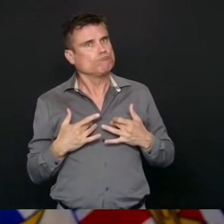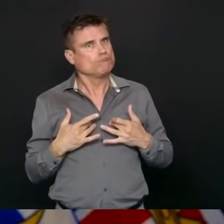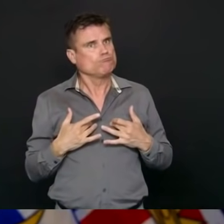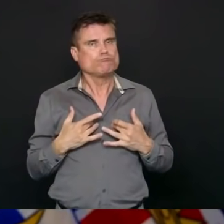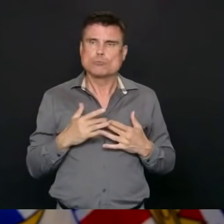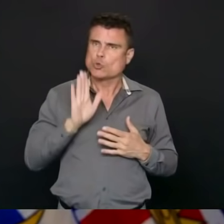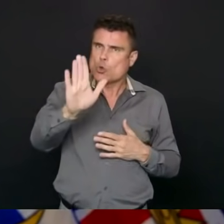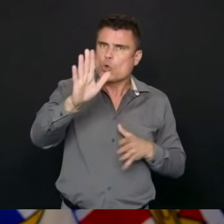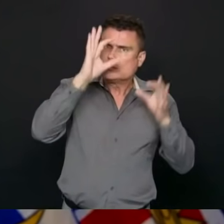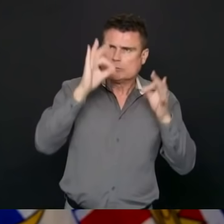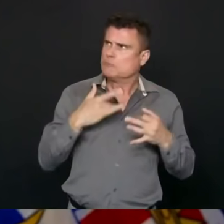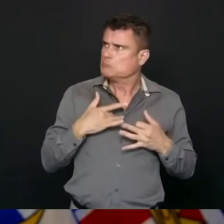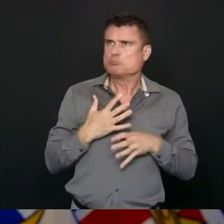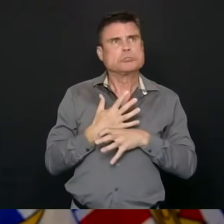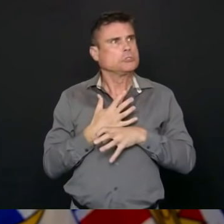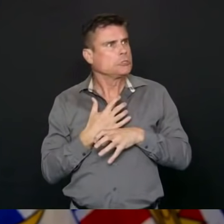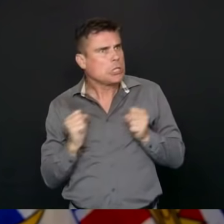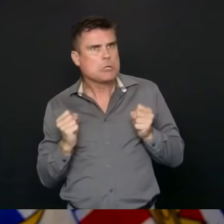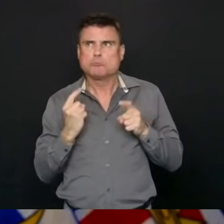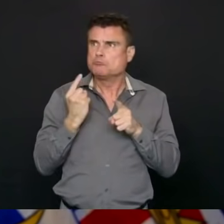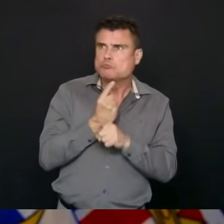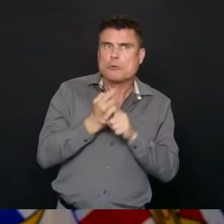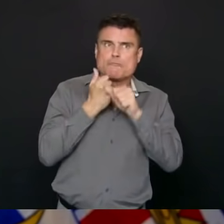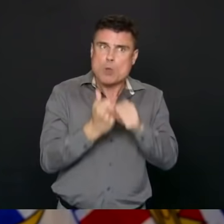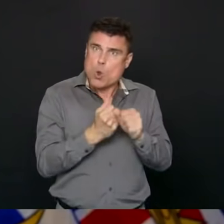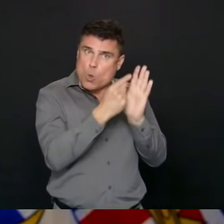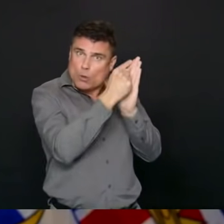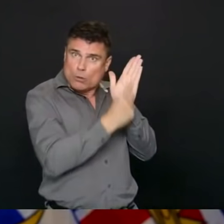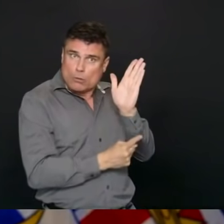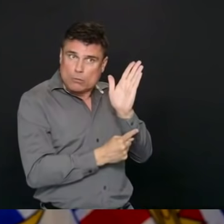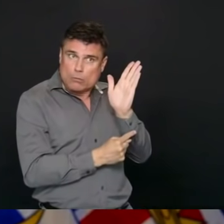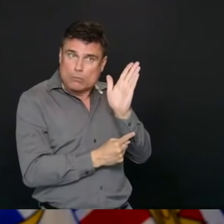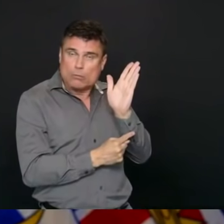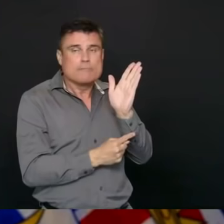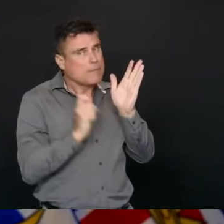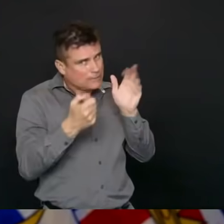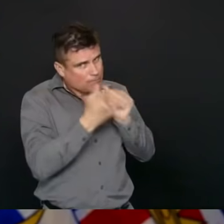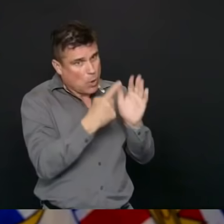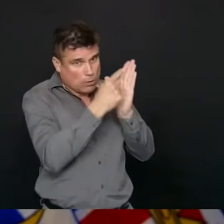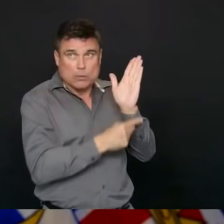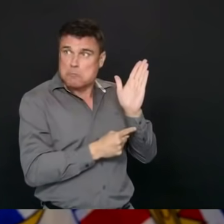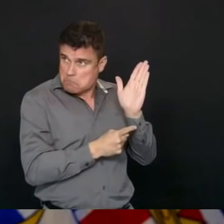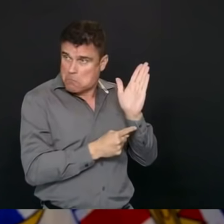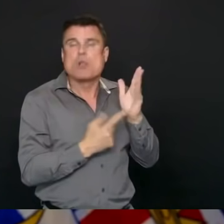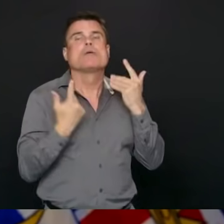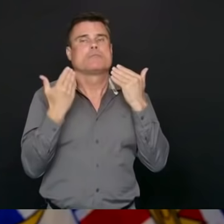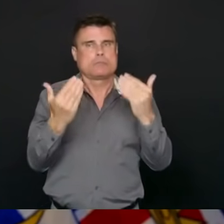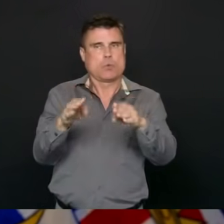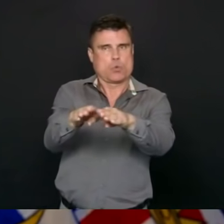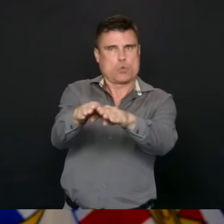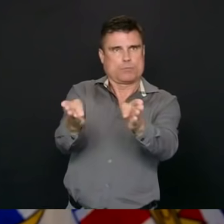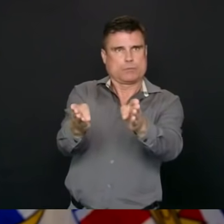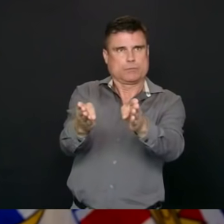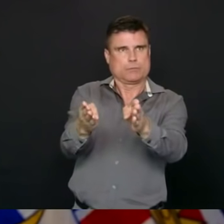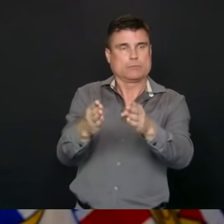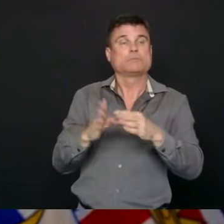Every business, like every family, is unique.